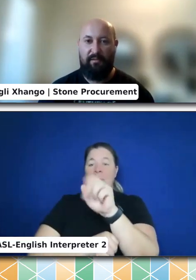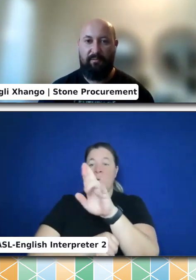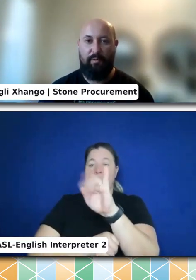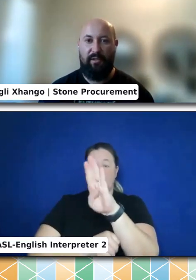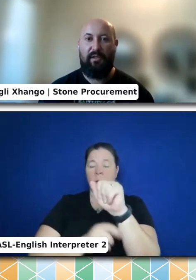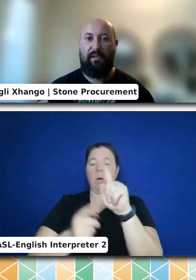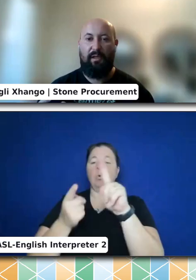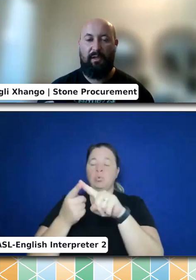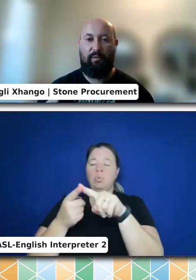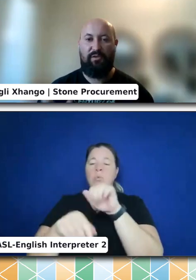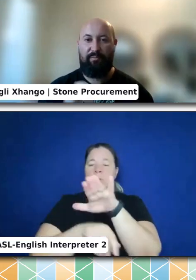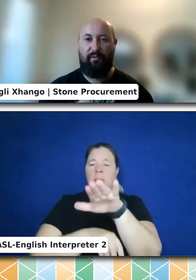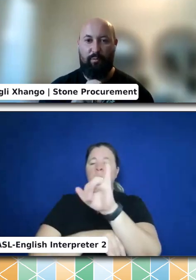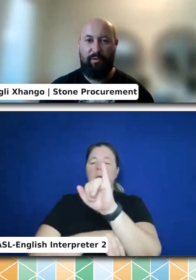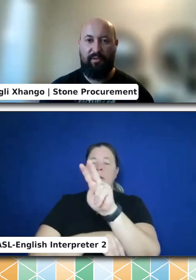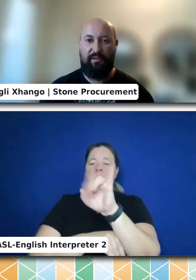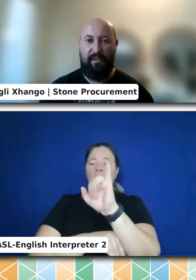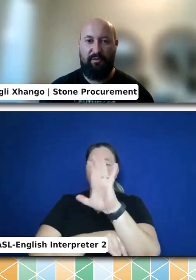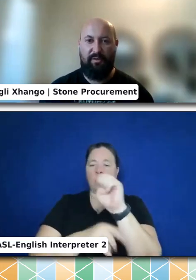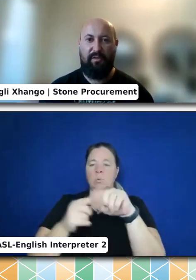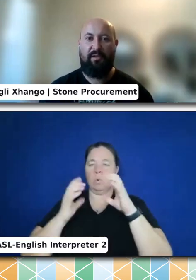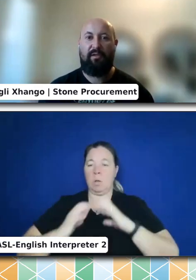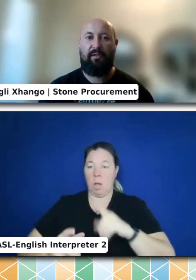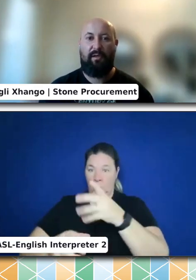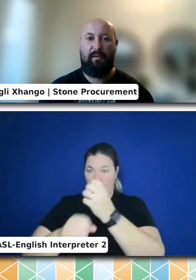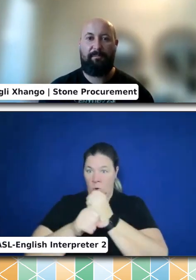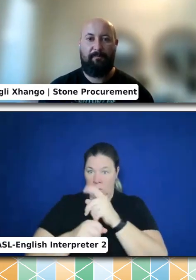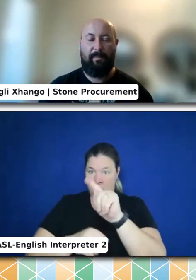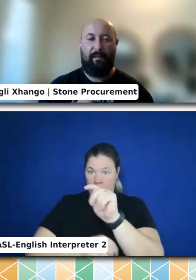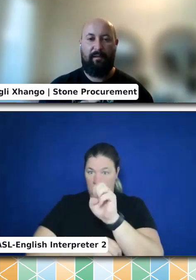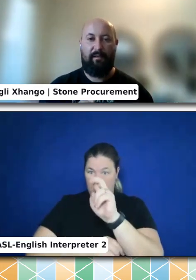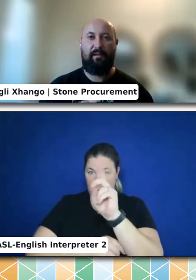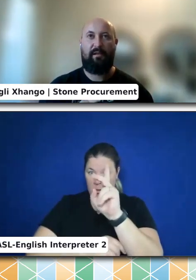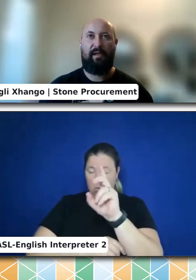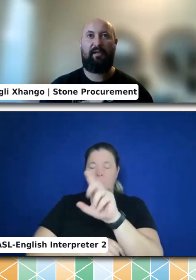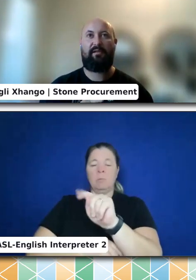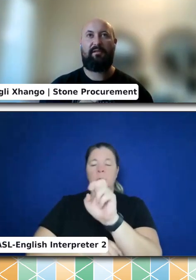Once you've been awarded the tender. Um, and…